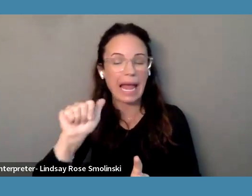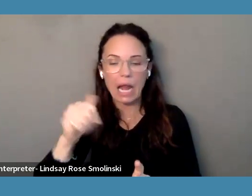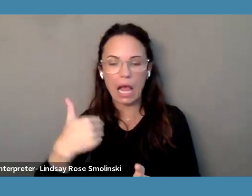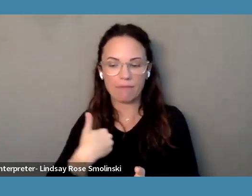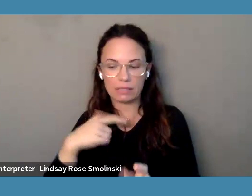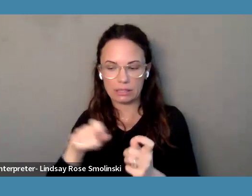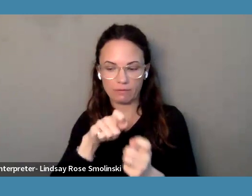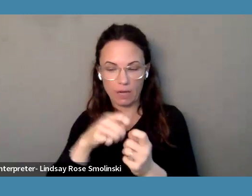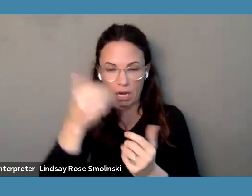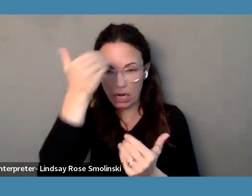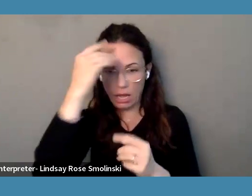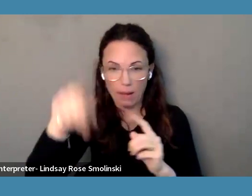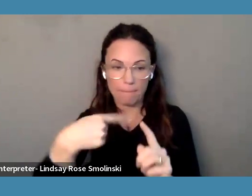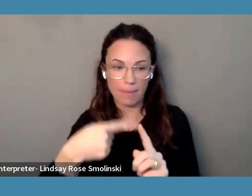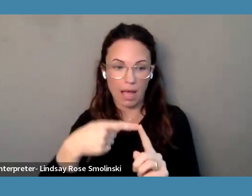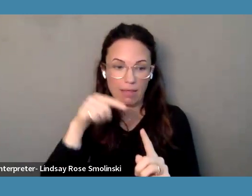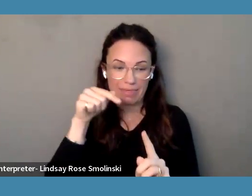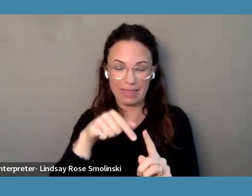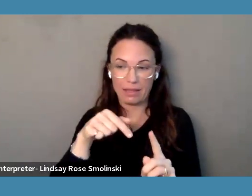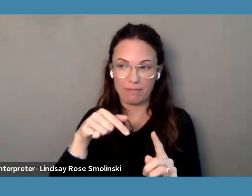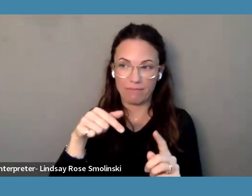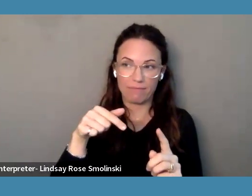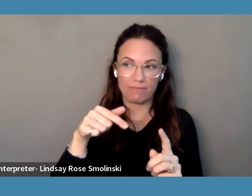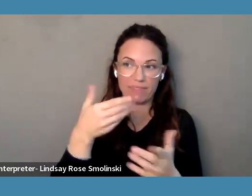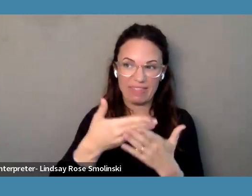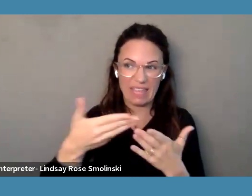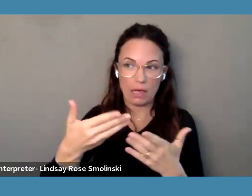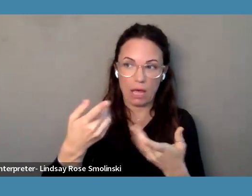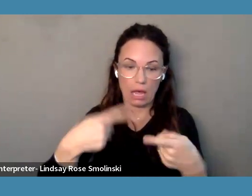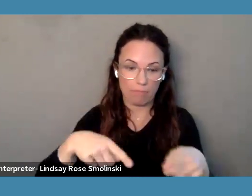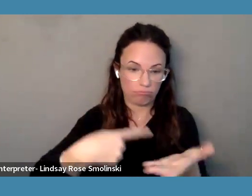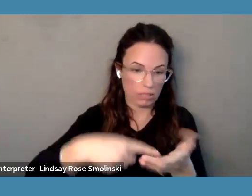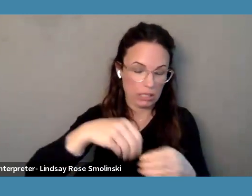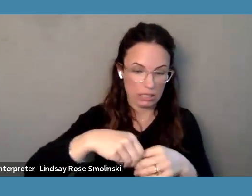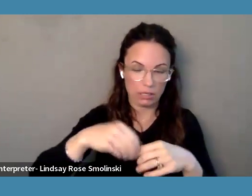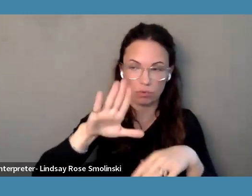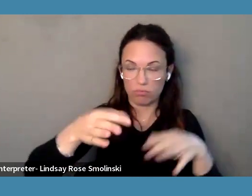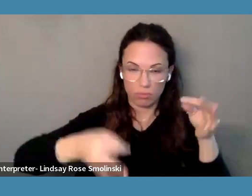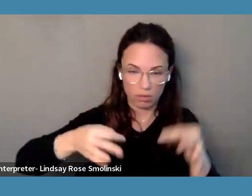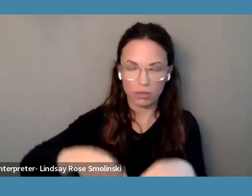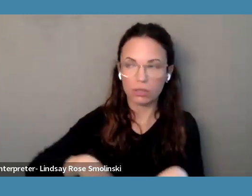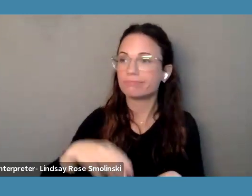of the fair hearing and they can include, like we discussed previously, your physician, a specialist,